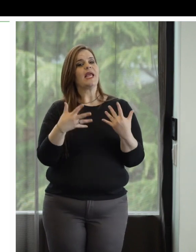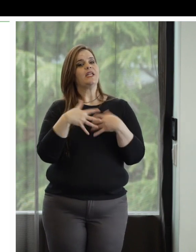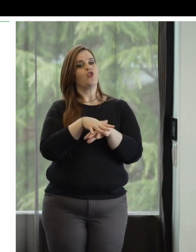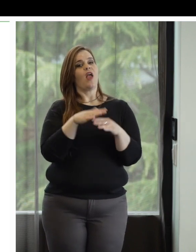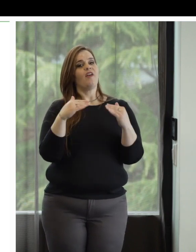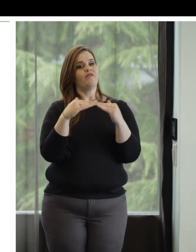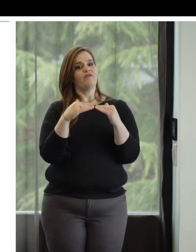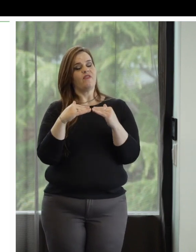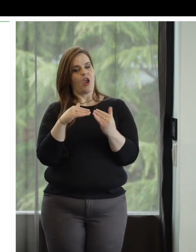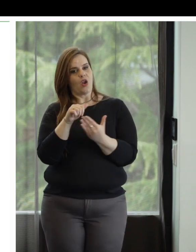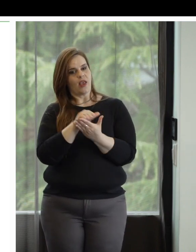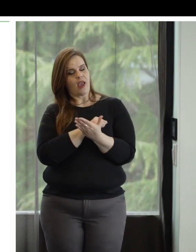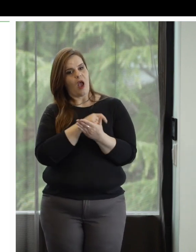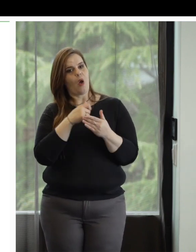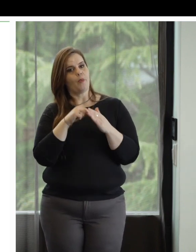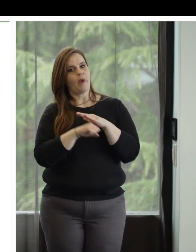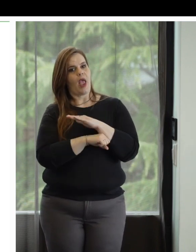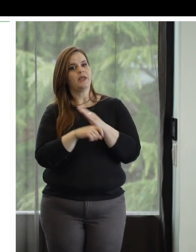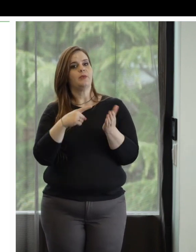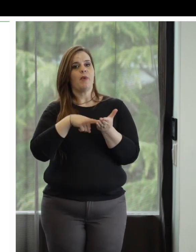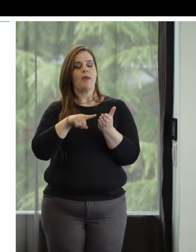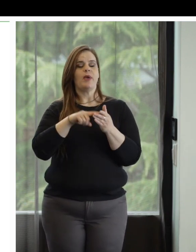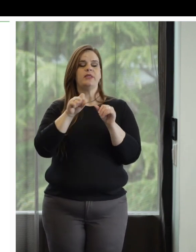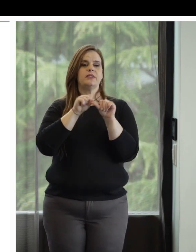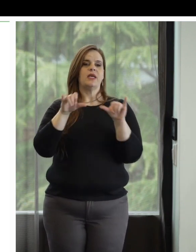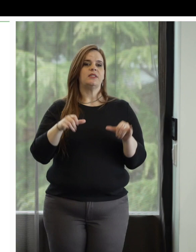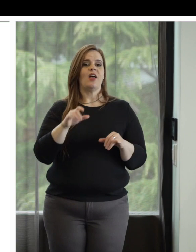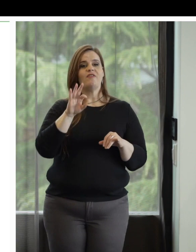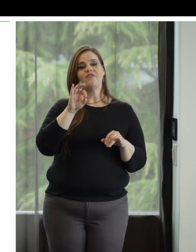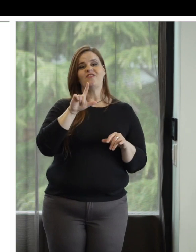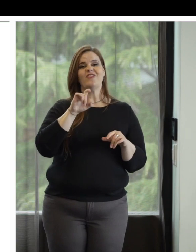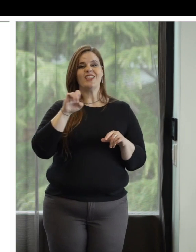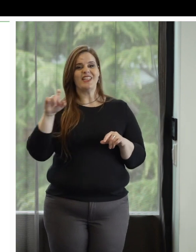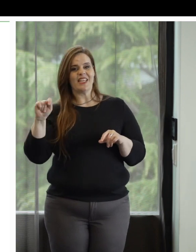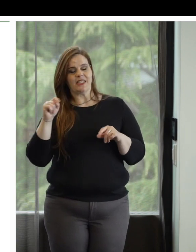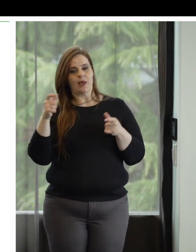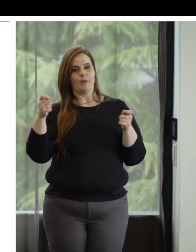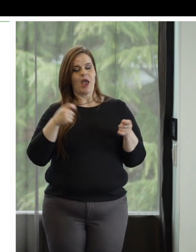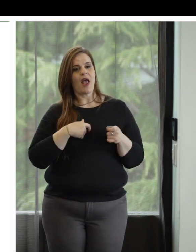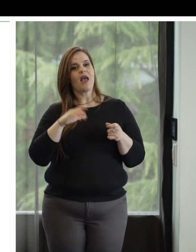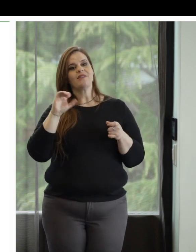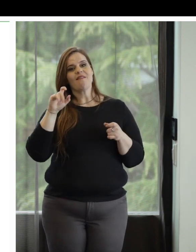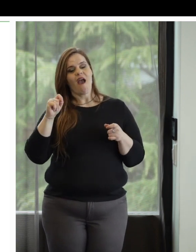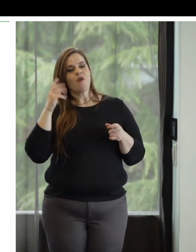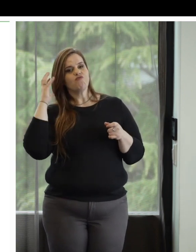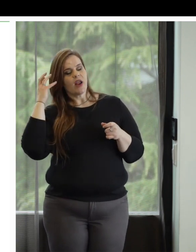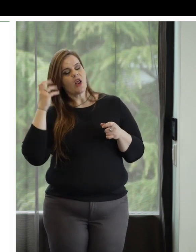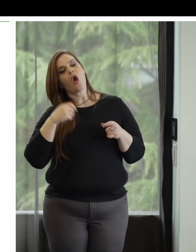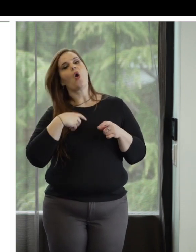base payment systems. Radio communications transit signal priority and